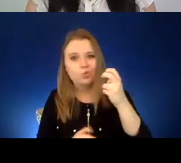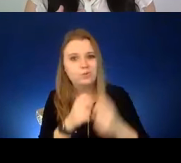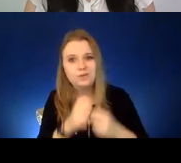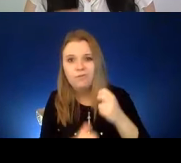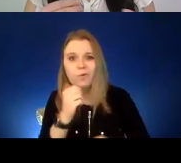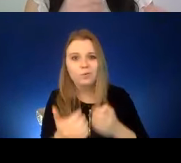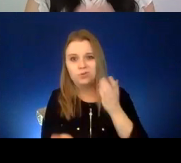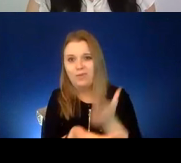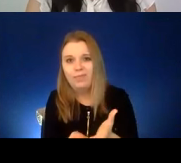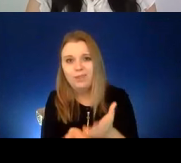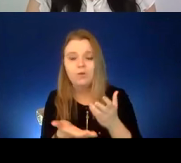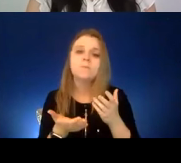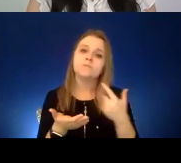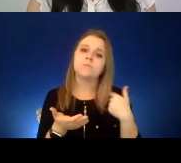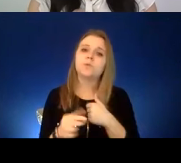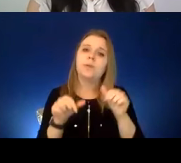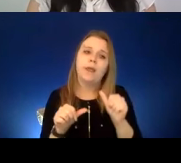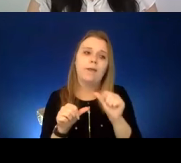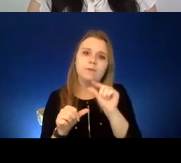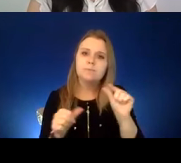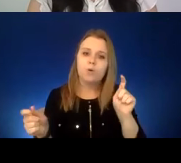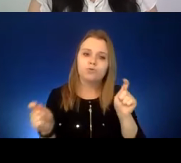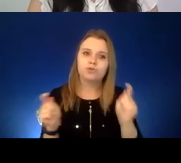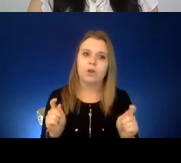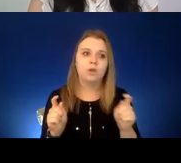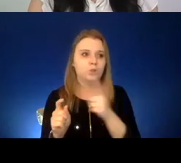So we can definitely make small changes to make their experience more seamless.